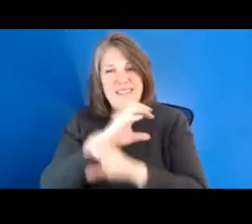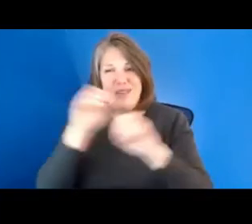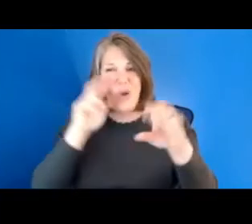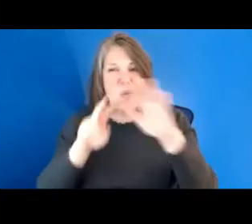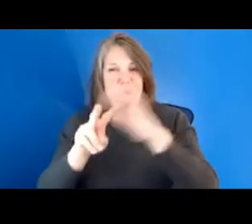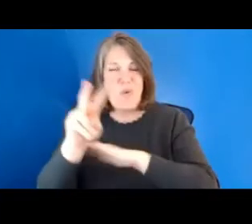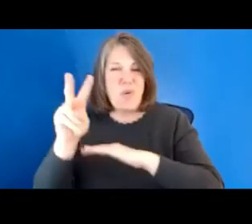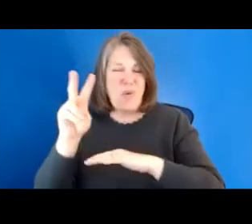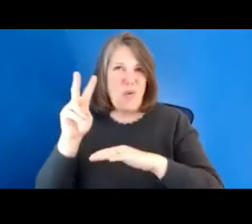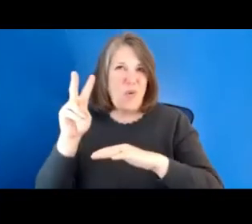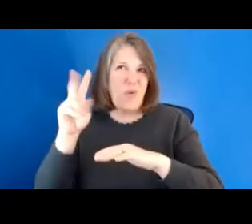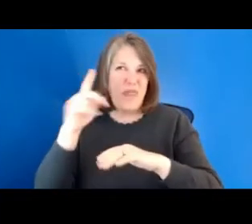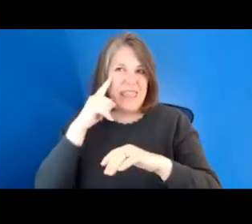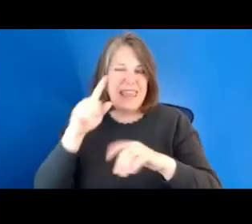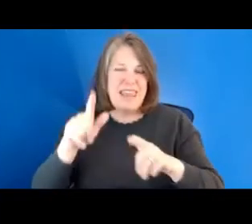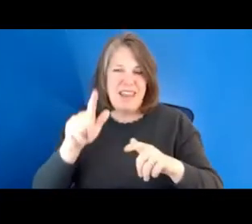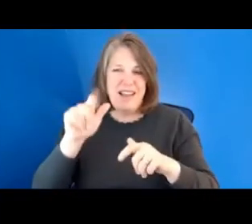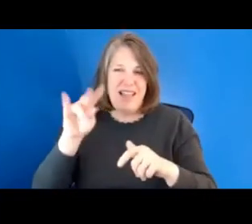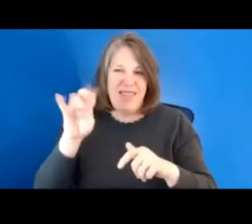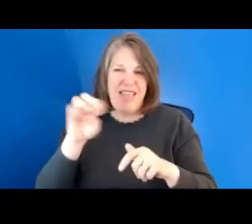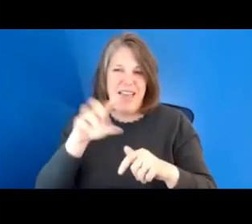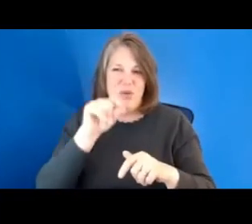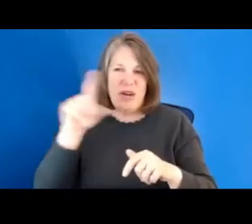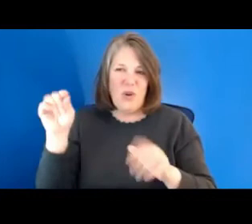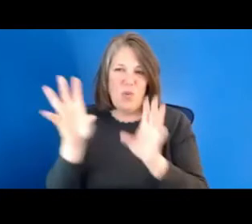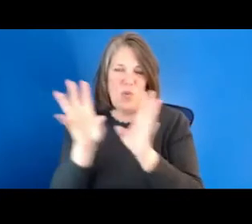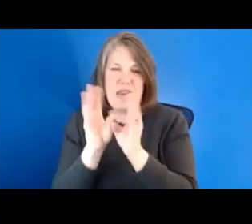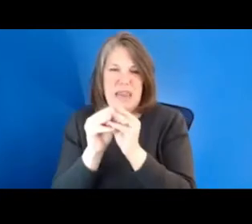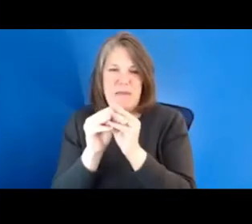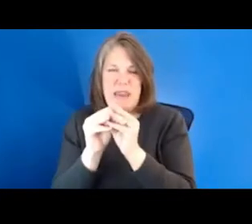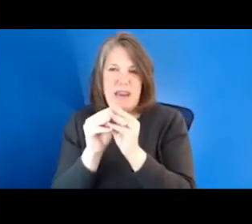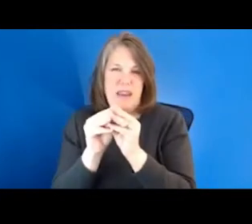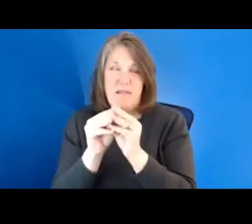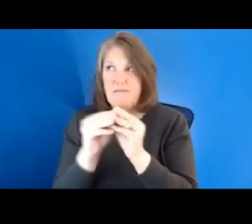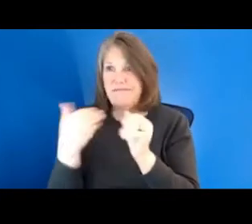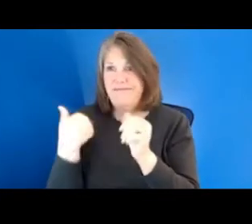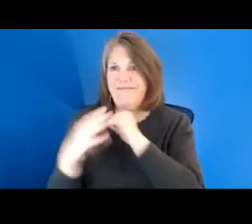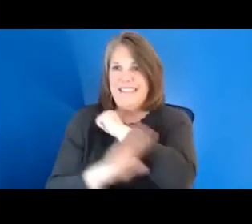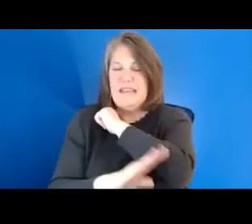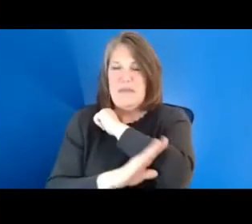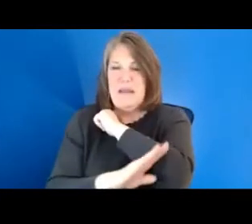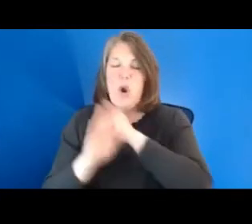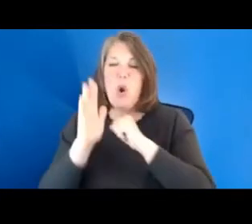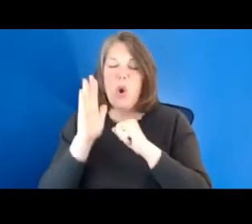of a live 2020 meeting come September. 17:18:50 You will see multiple languages used